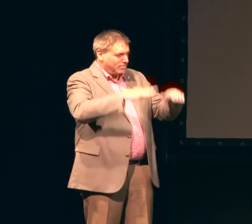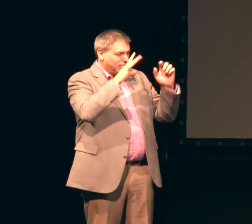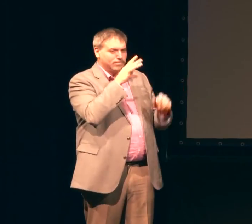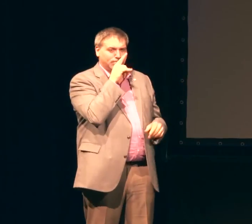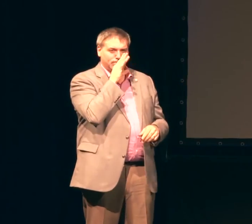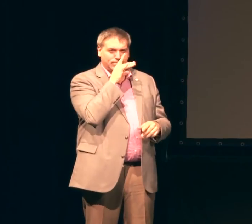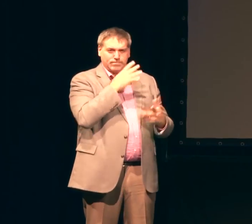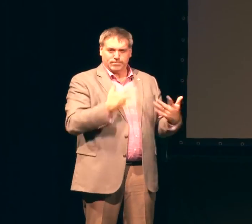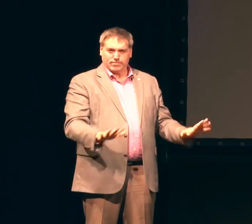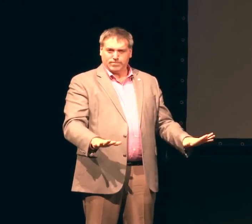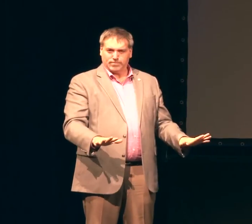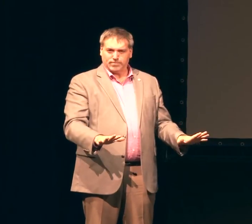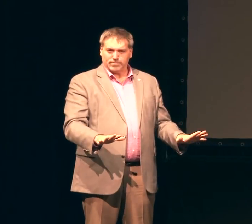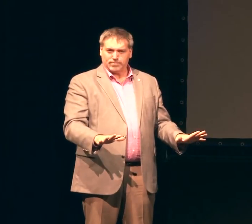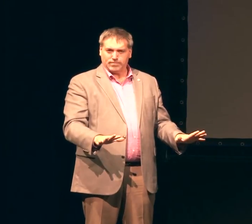of the community when they don't support sign,